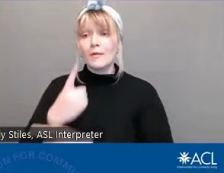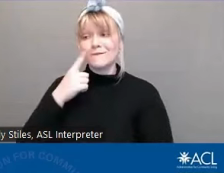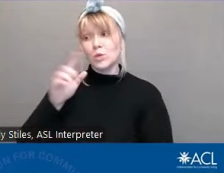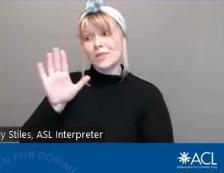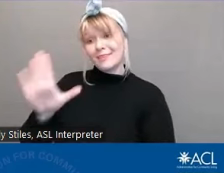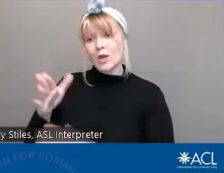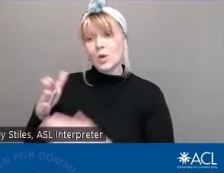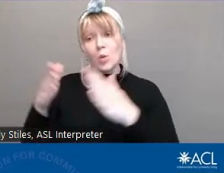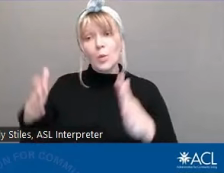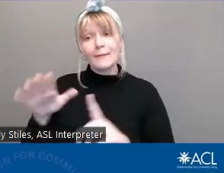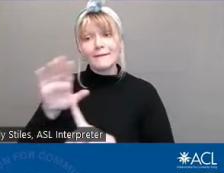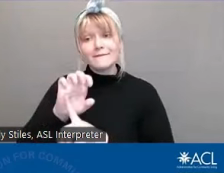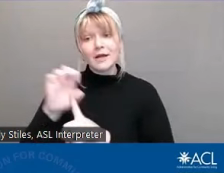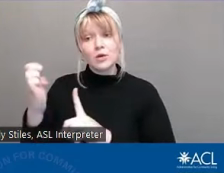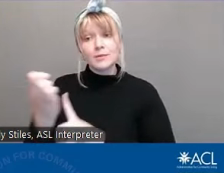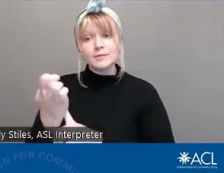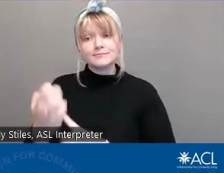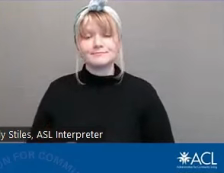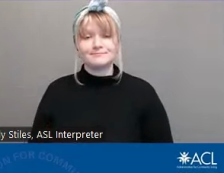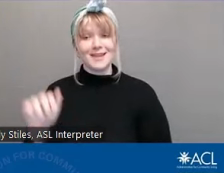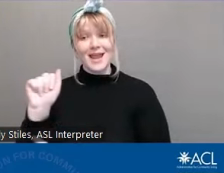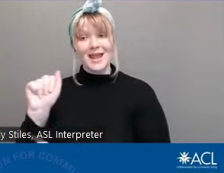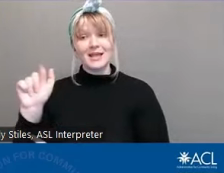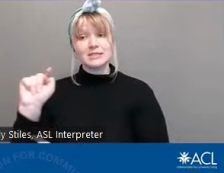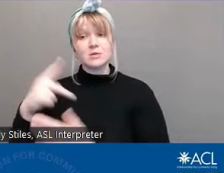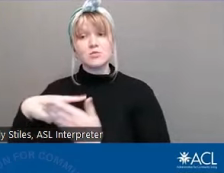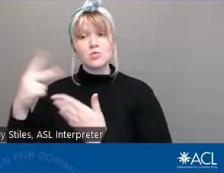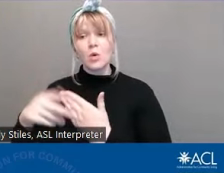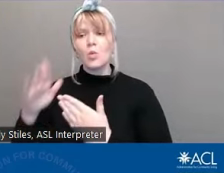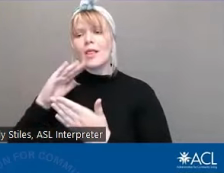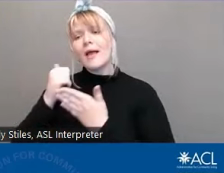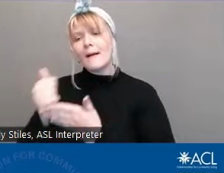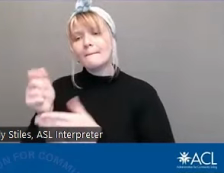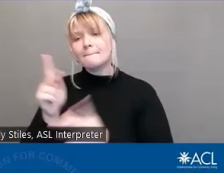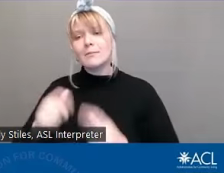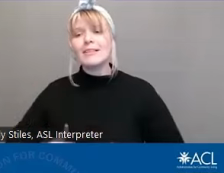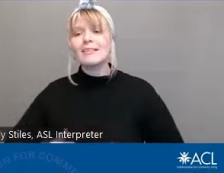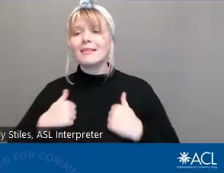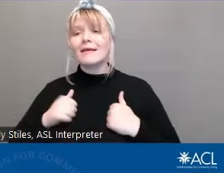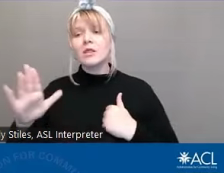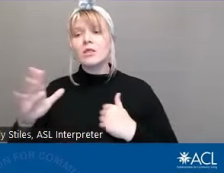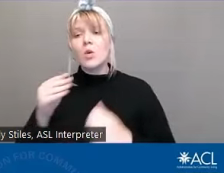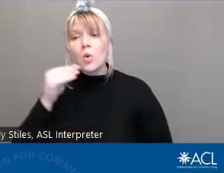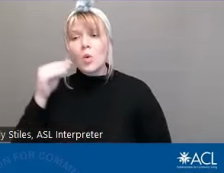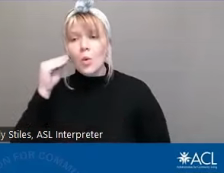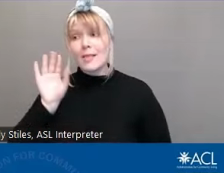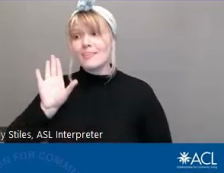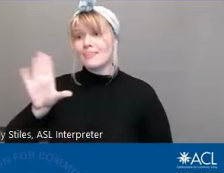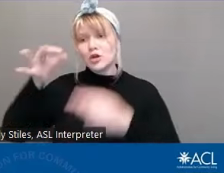AT programs help people to live in the home of their choice through devices for daily